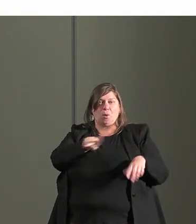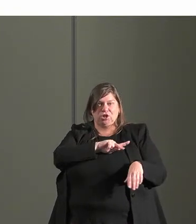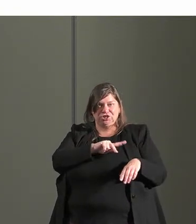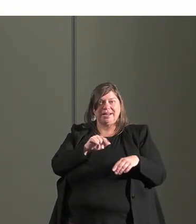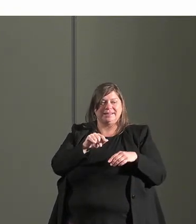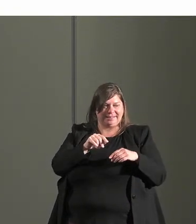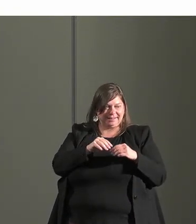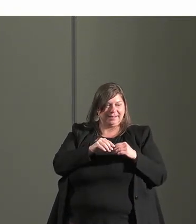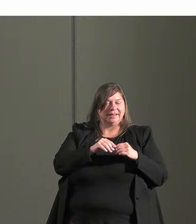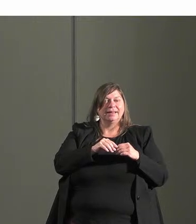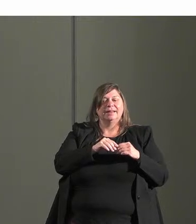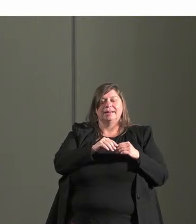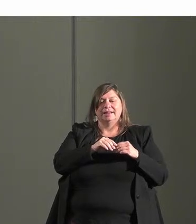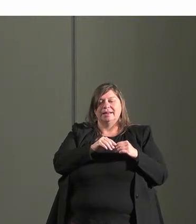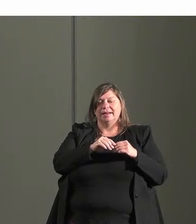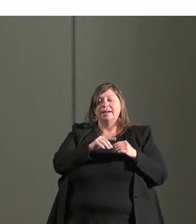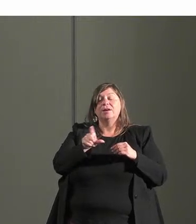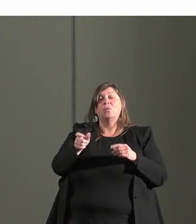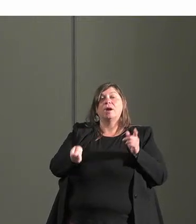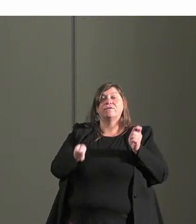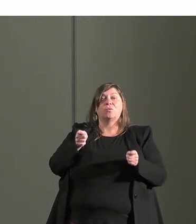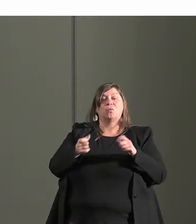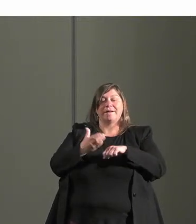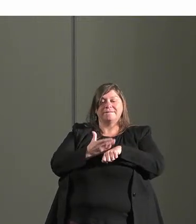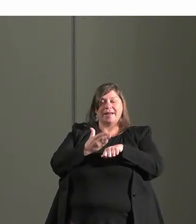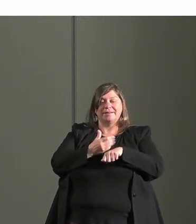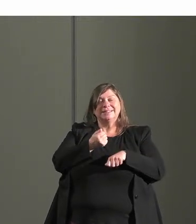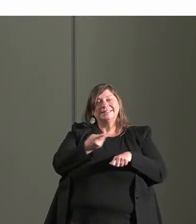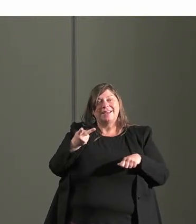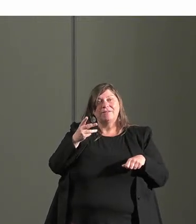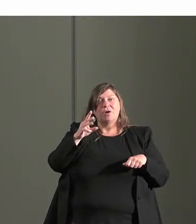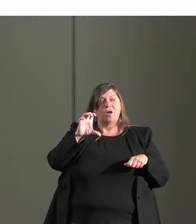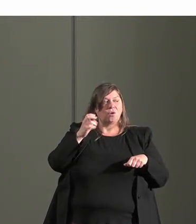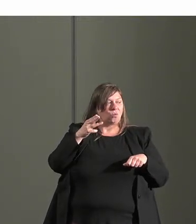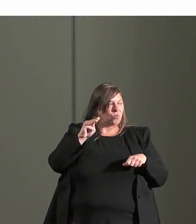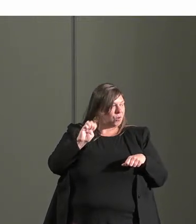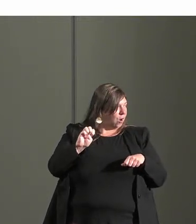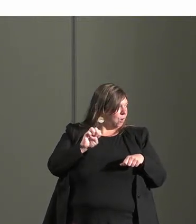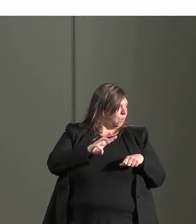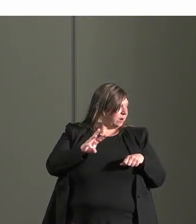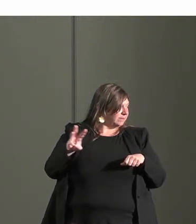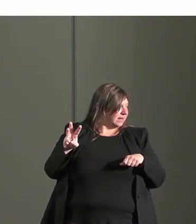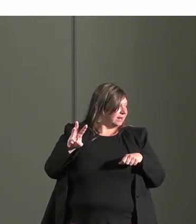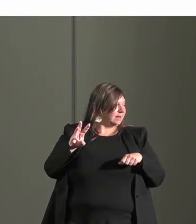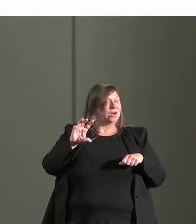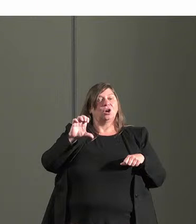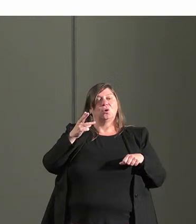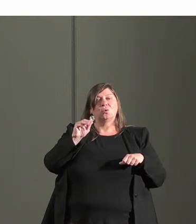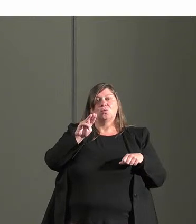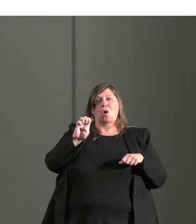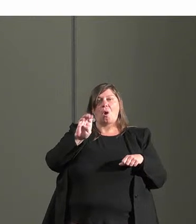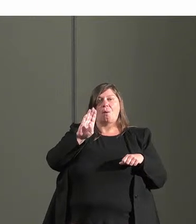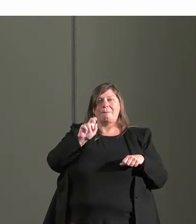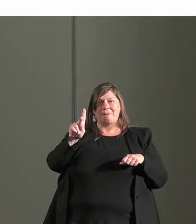an port Portuguese and U. U.S. english and Spanish. Revamp of